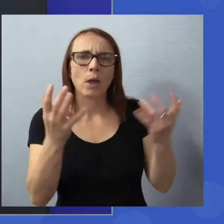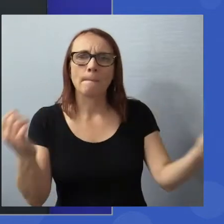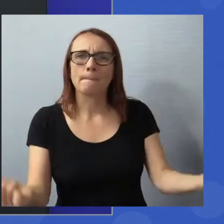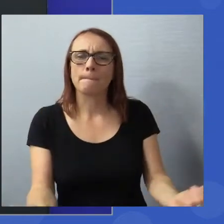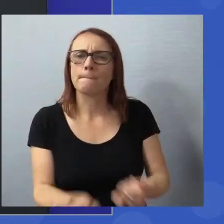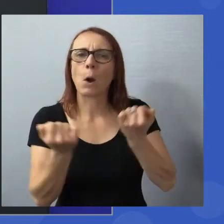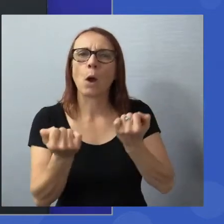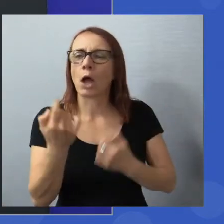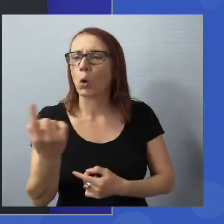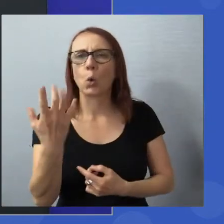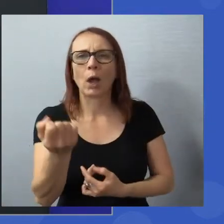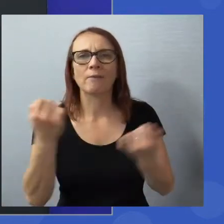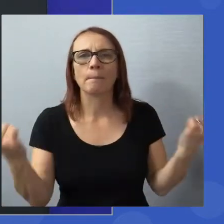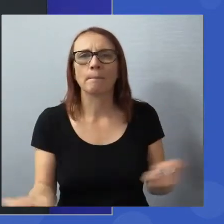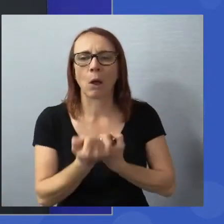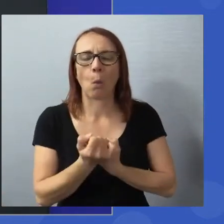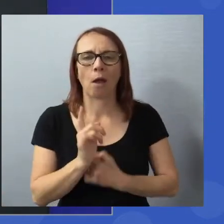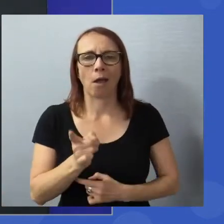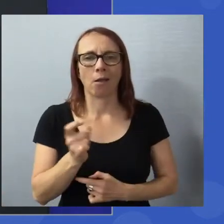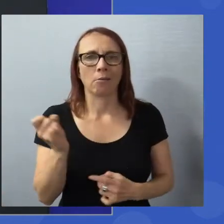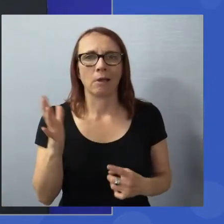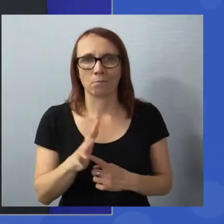power to do stuff and it's clear that that's really really important if we're